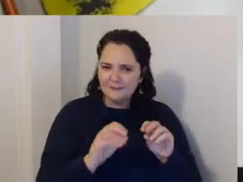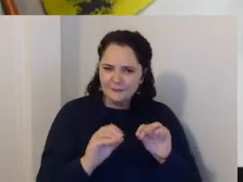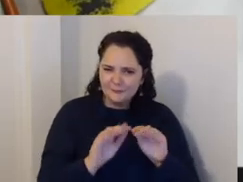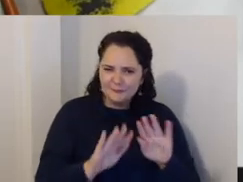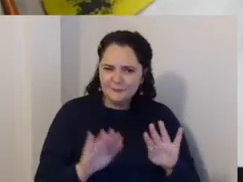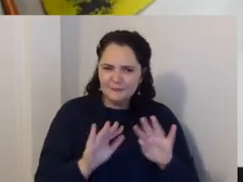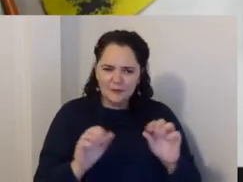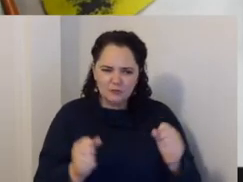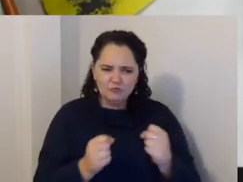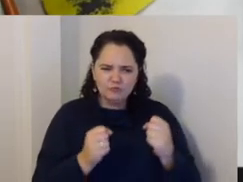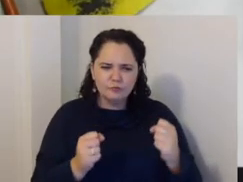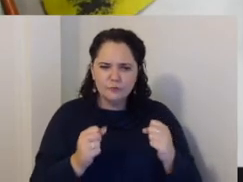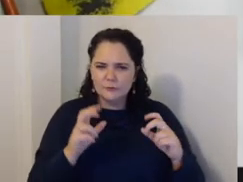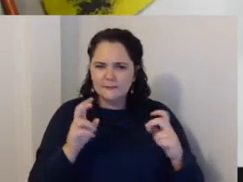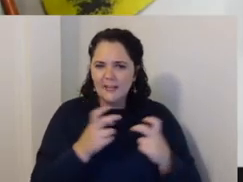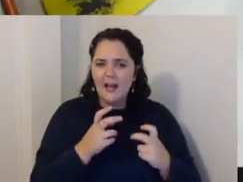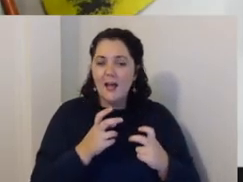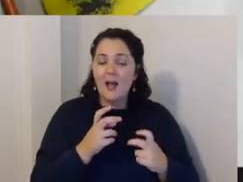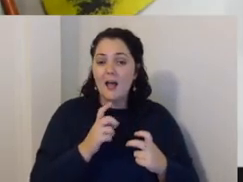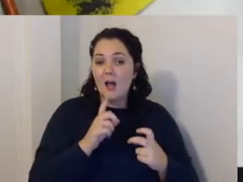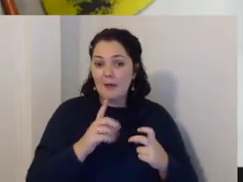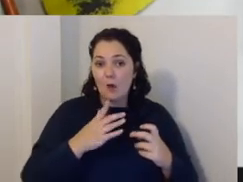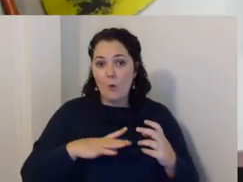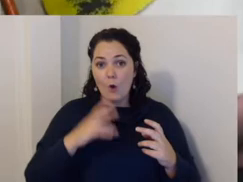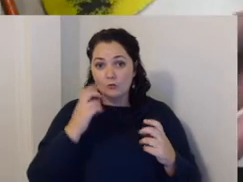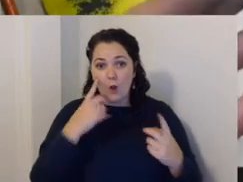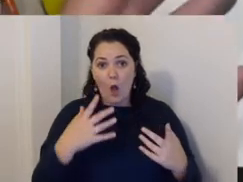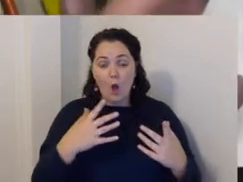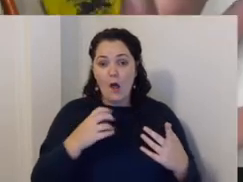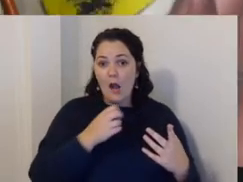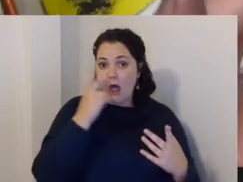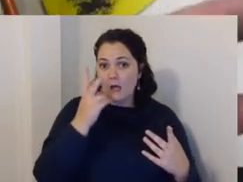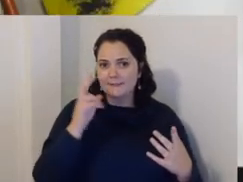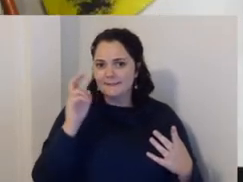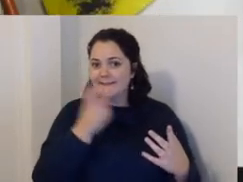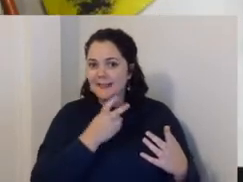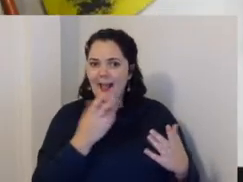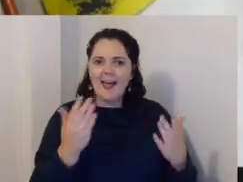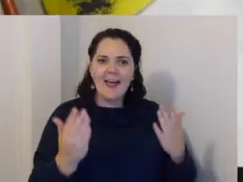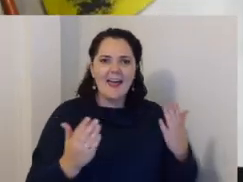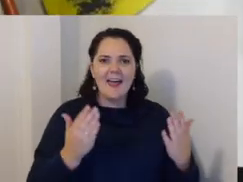is that strong sense of light and shadow light and dark so it feels like the figure is just emerging